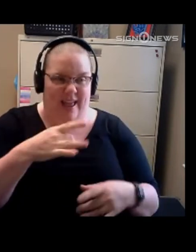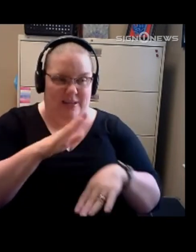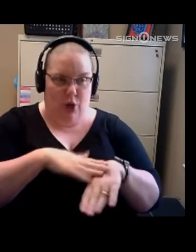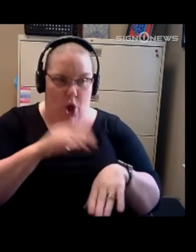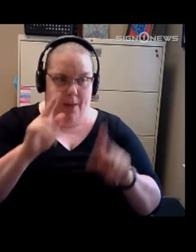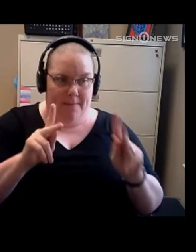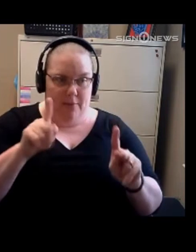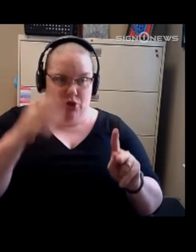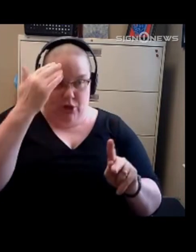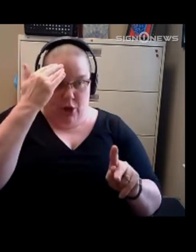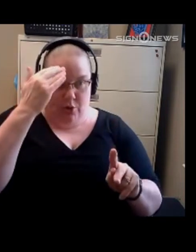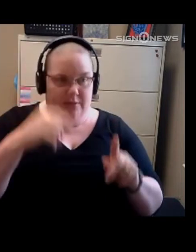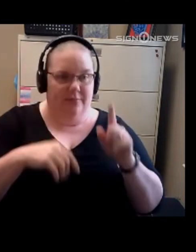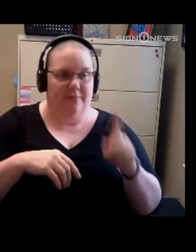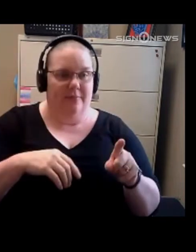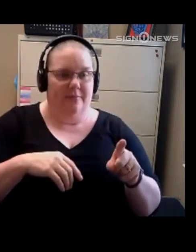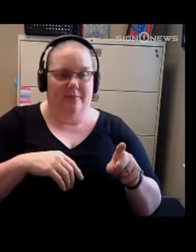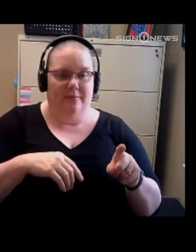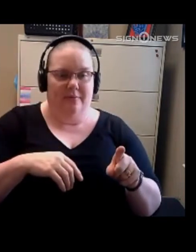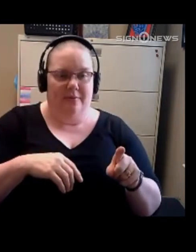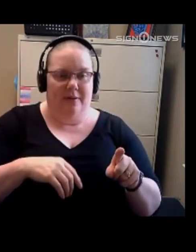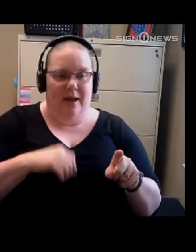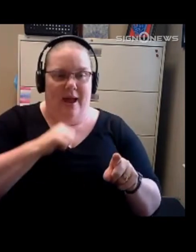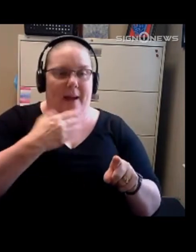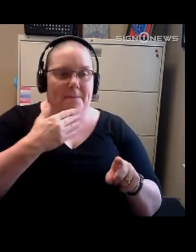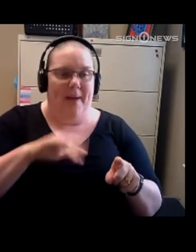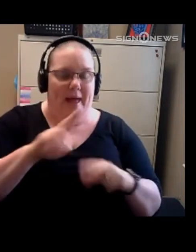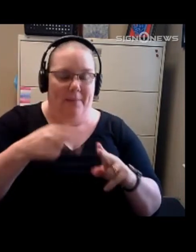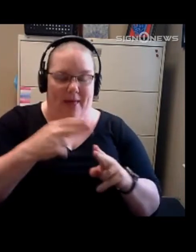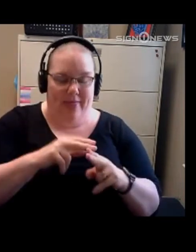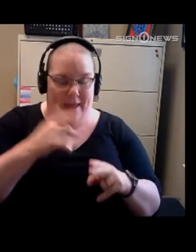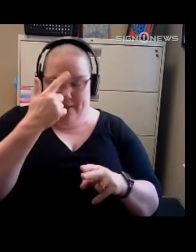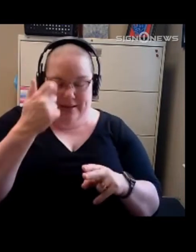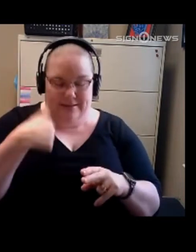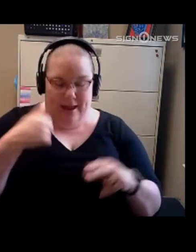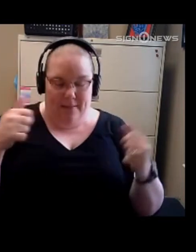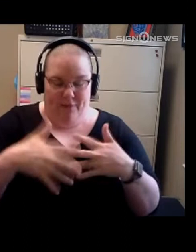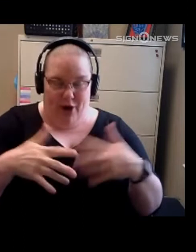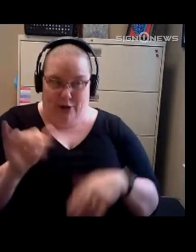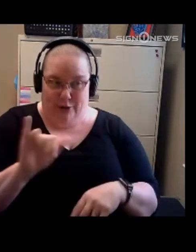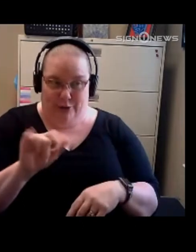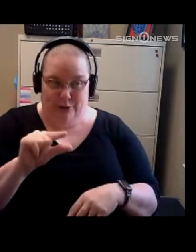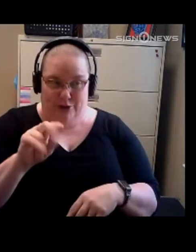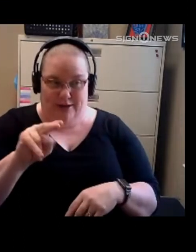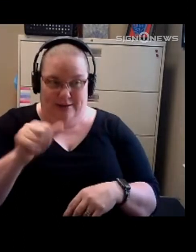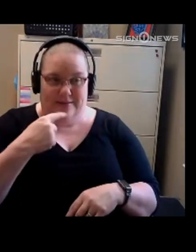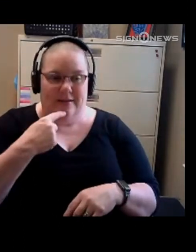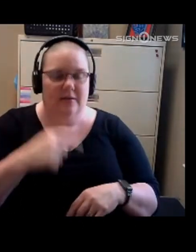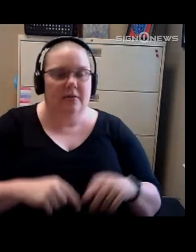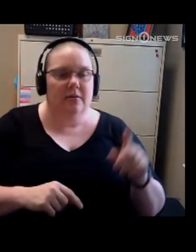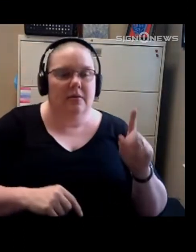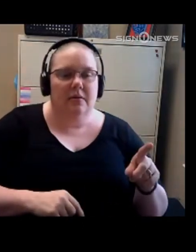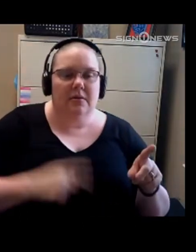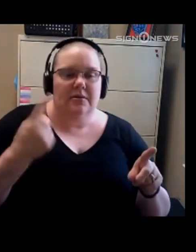talk about 10 minutes